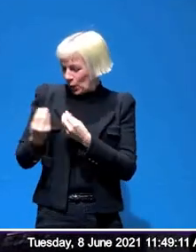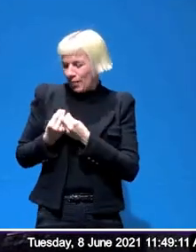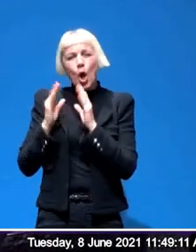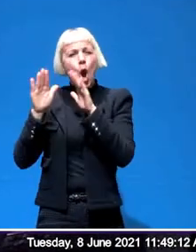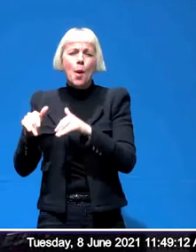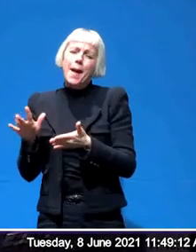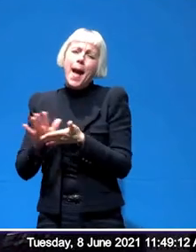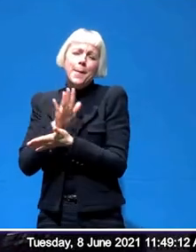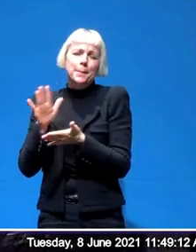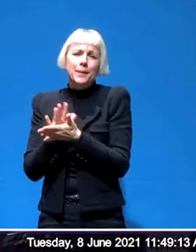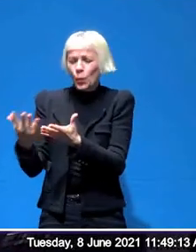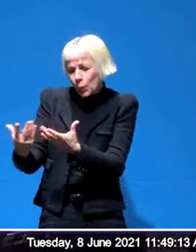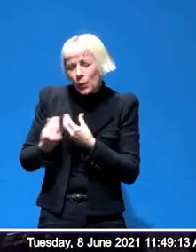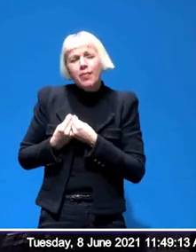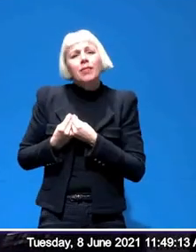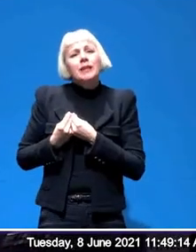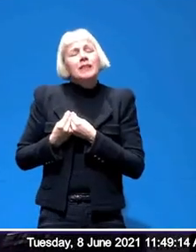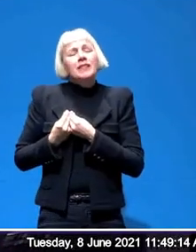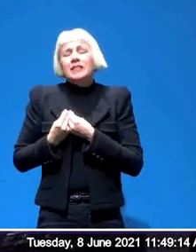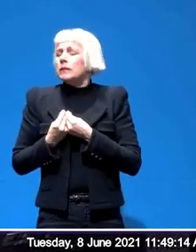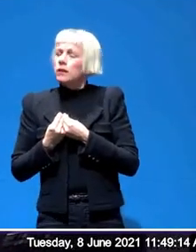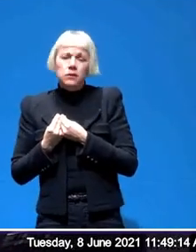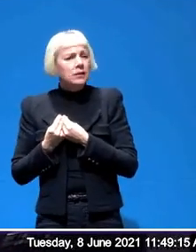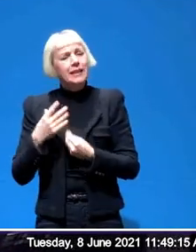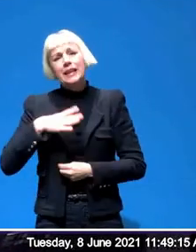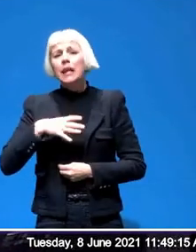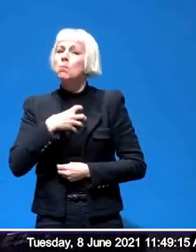very happy to be home, we needed more help through the NDIS.